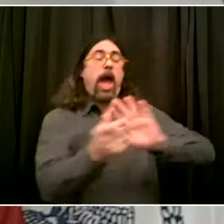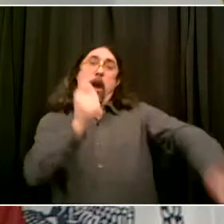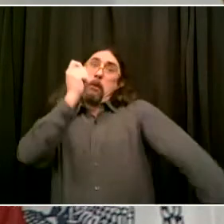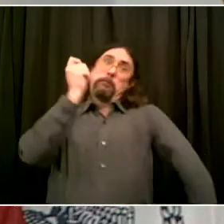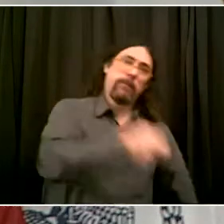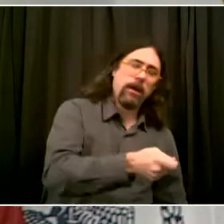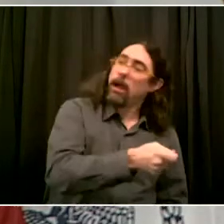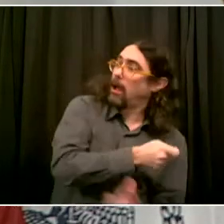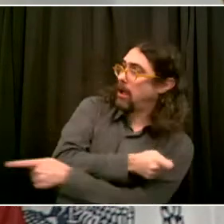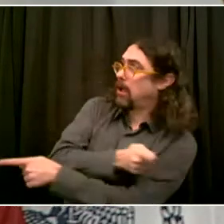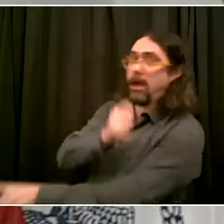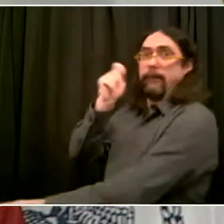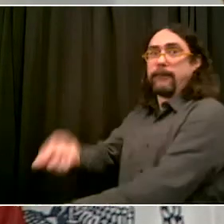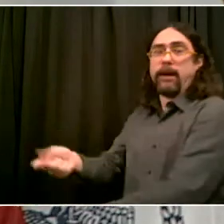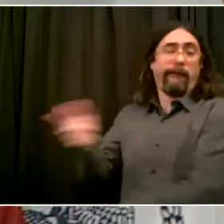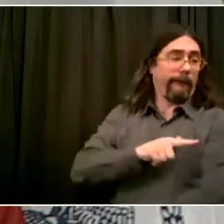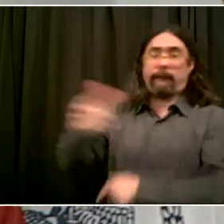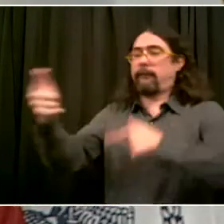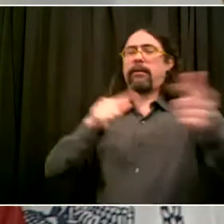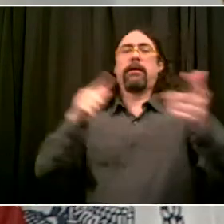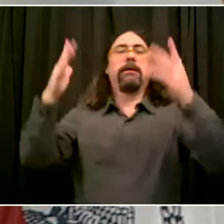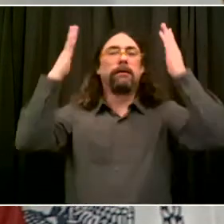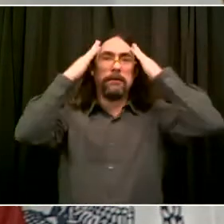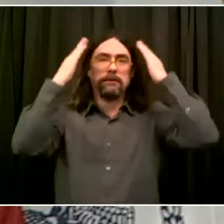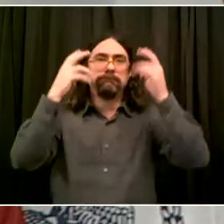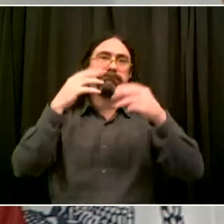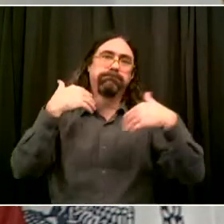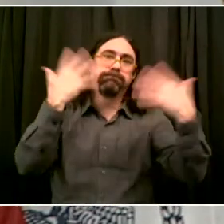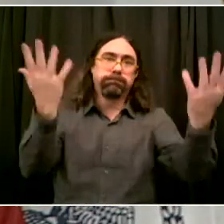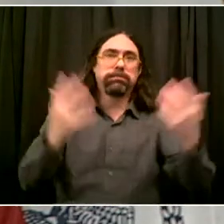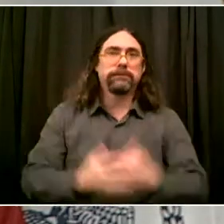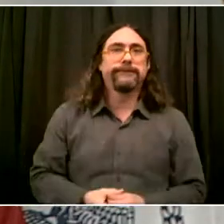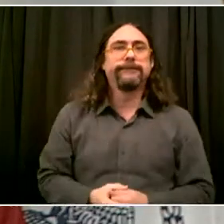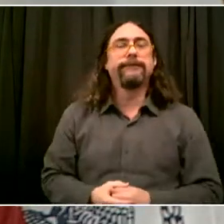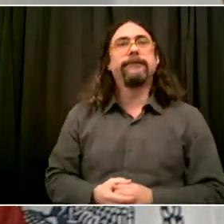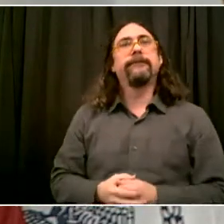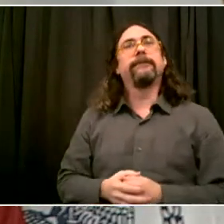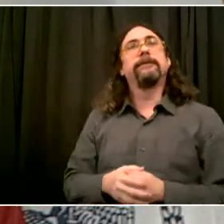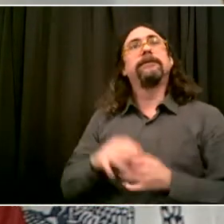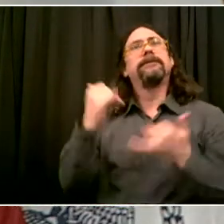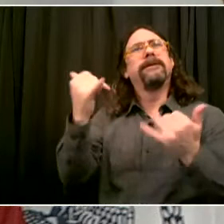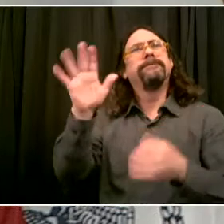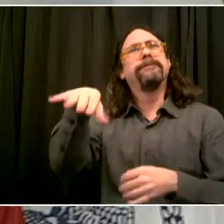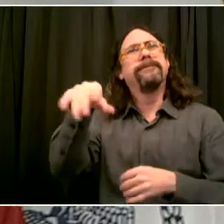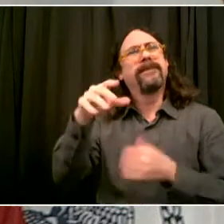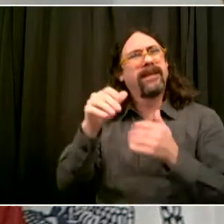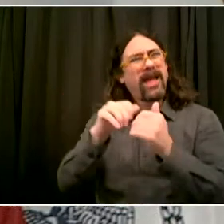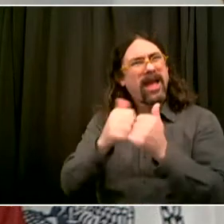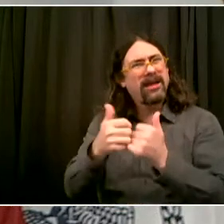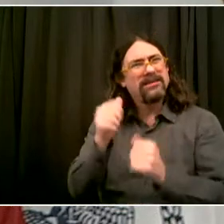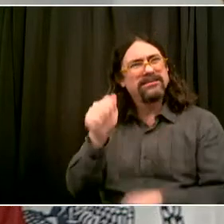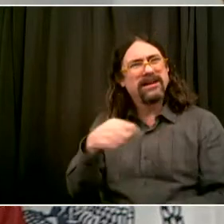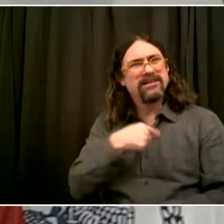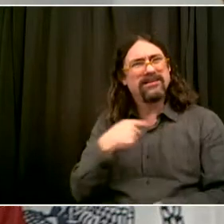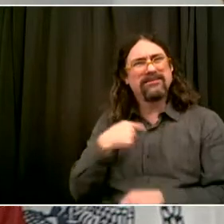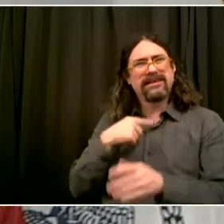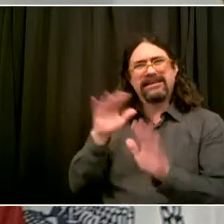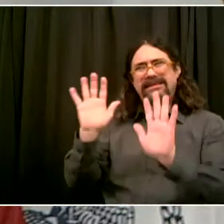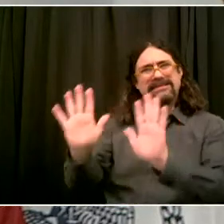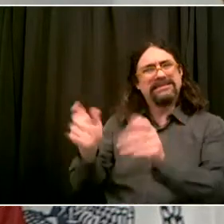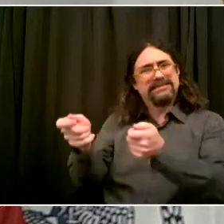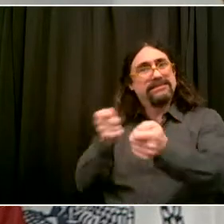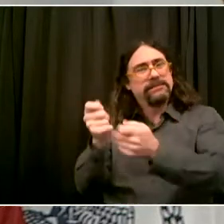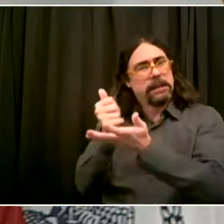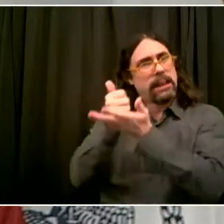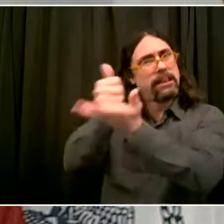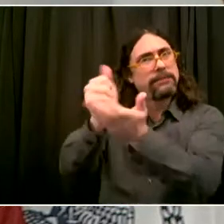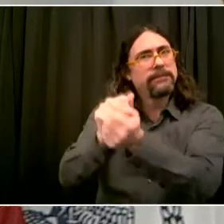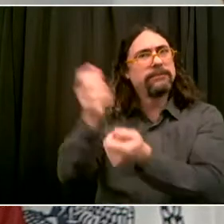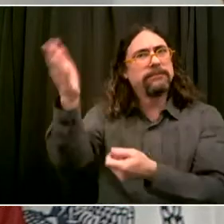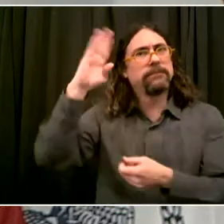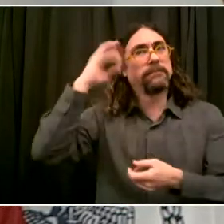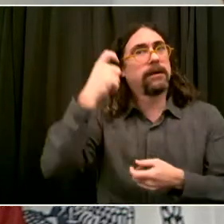HANDLE NOT ONLY JUST THE OBRNX,